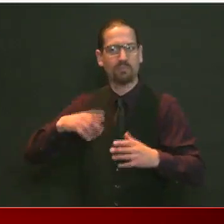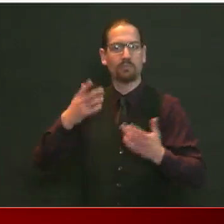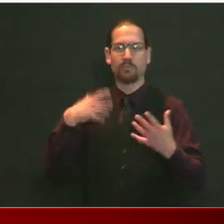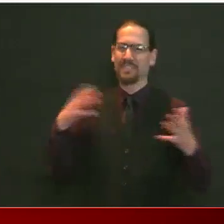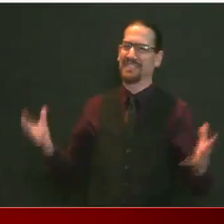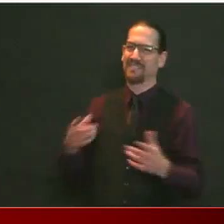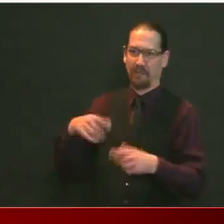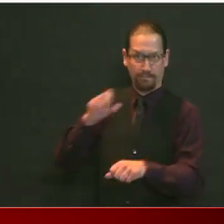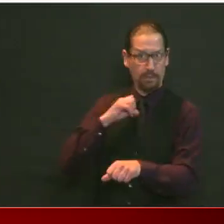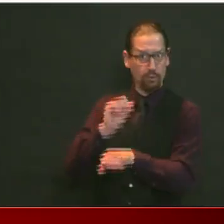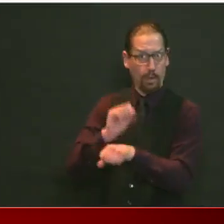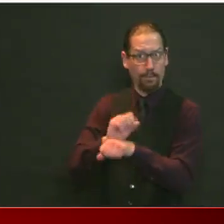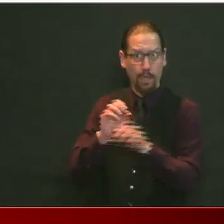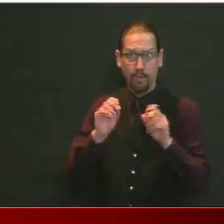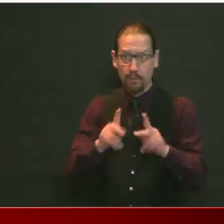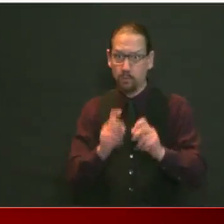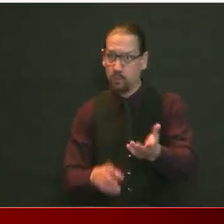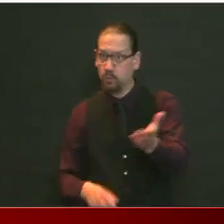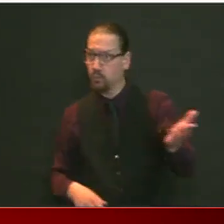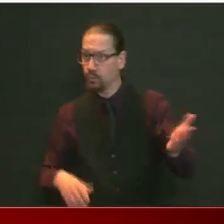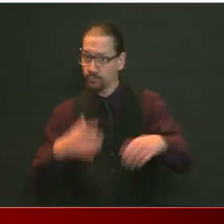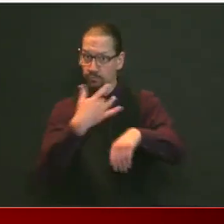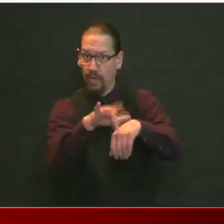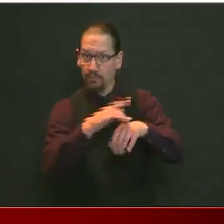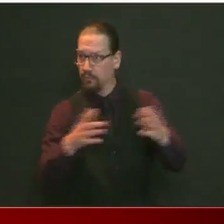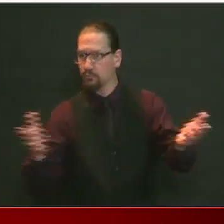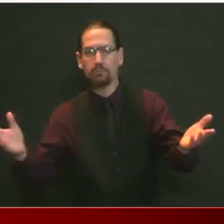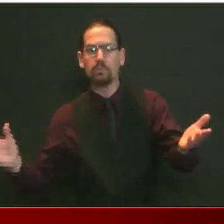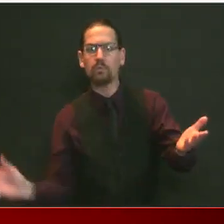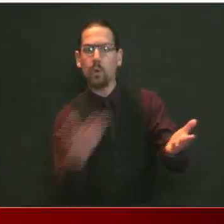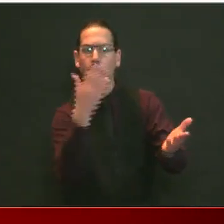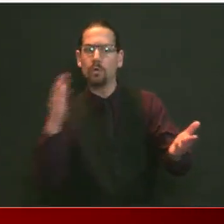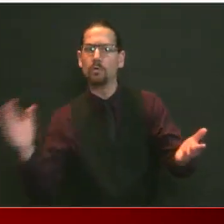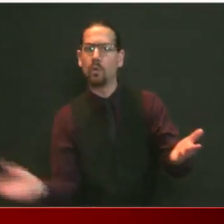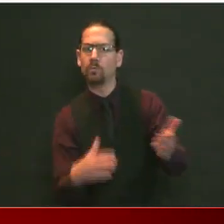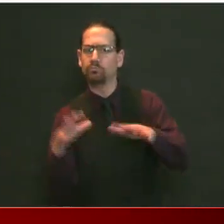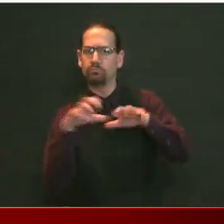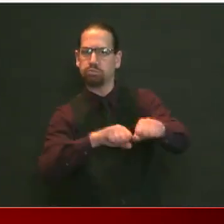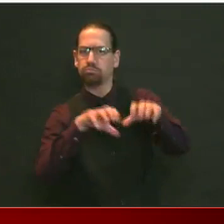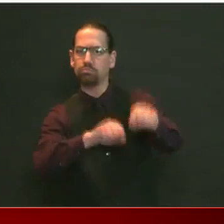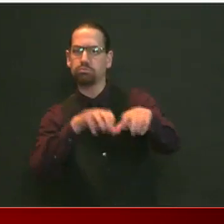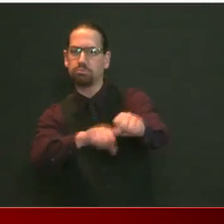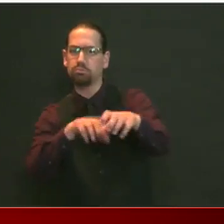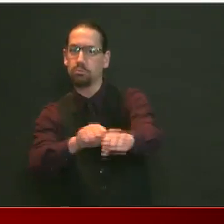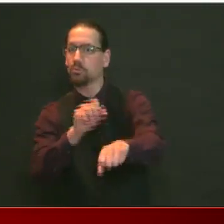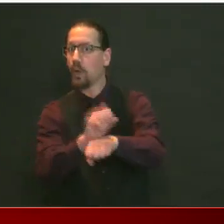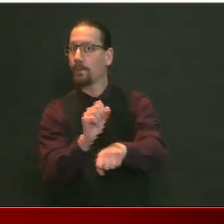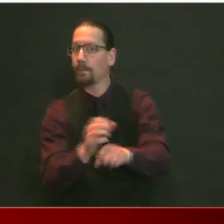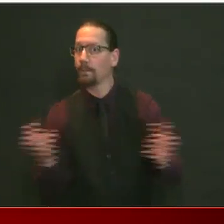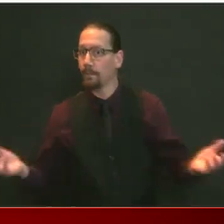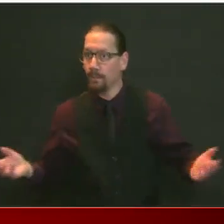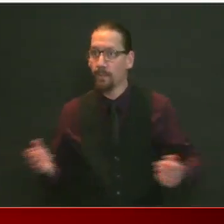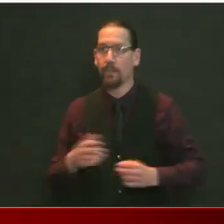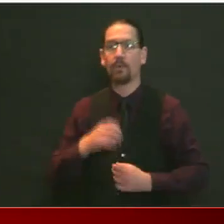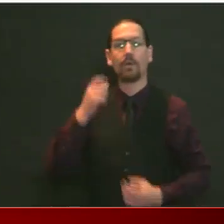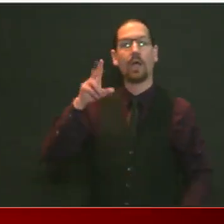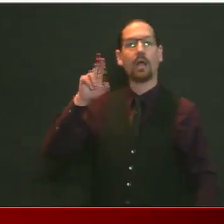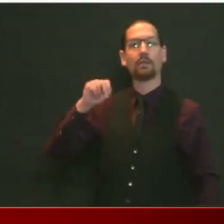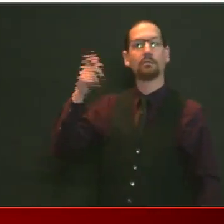ENCOURAGING RHODE ISLANDERS IF YOUR JOB IS THERE, GO TO WORK. IF IT'S THERE AND IT'S SAFE, GO TO WORK.